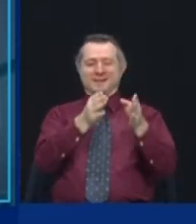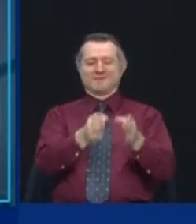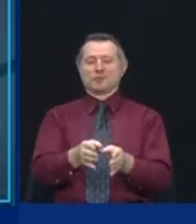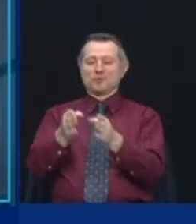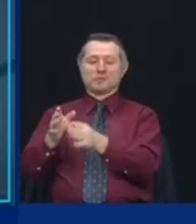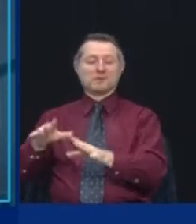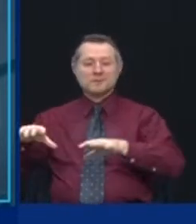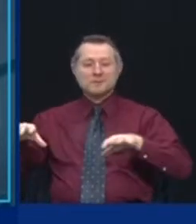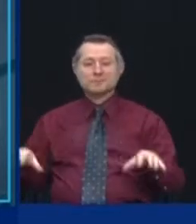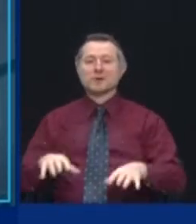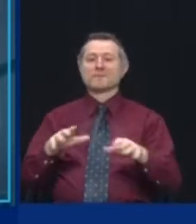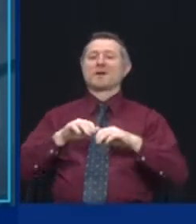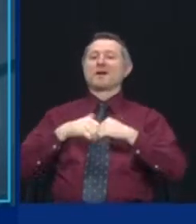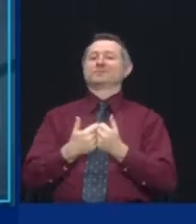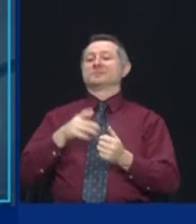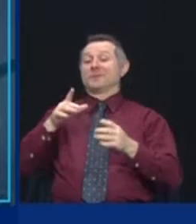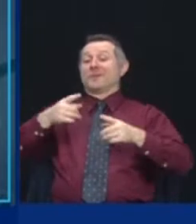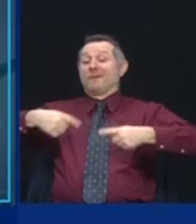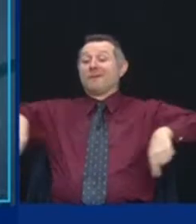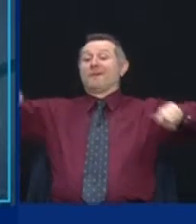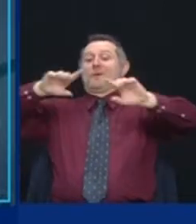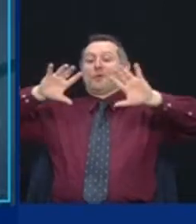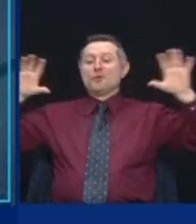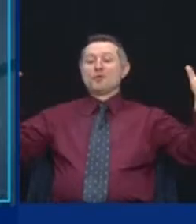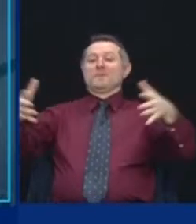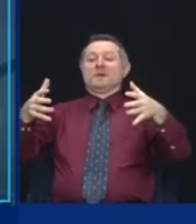DETERMINING THE POSITIVITY RATE. IT'S THE ACTIONS OF THE INDIVIDUAL AND THE ACTIONS OF